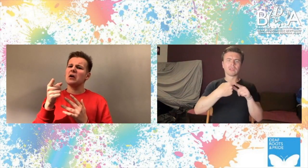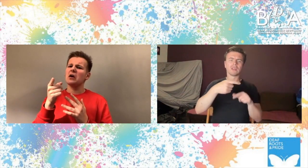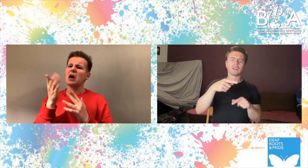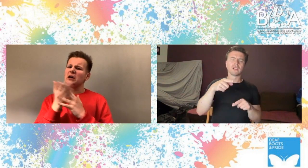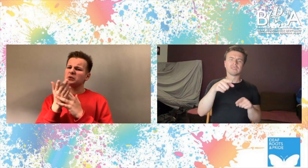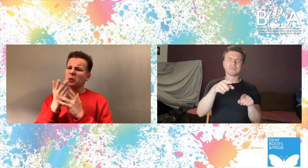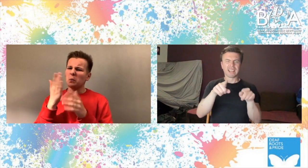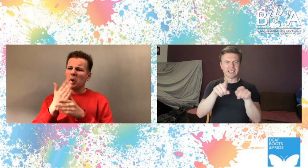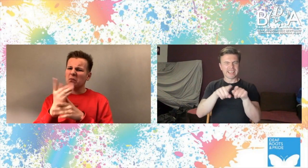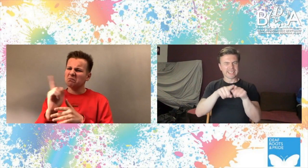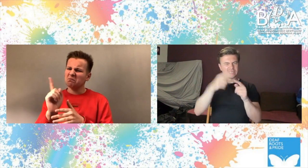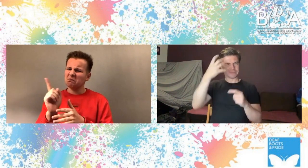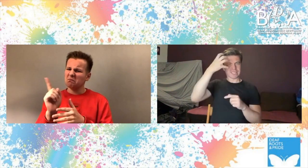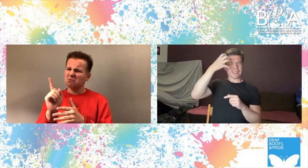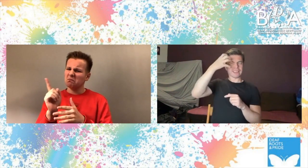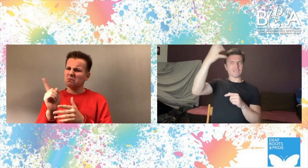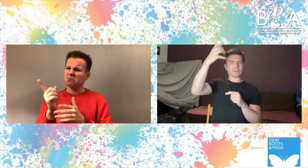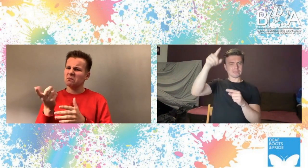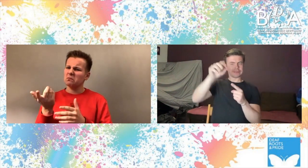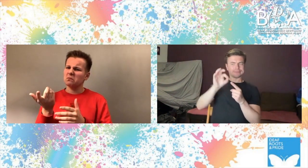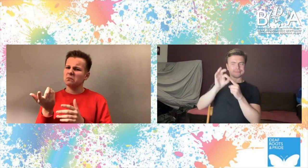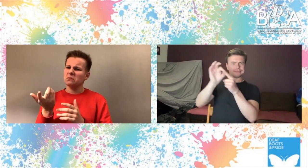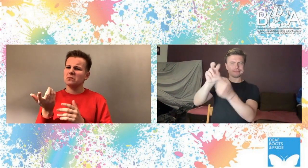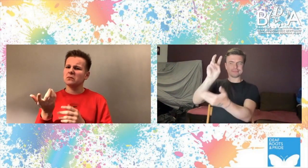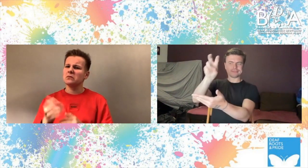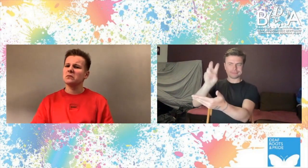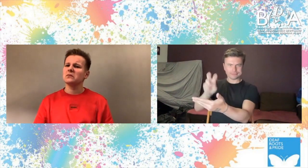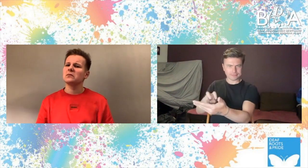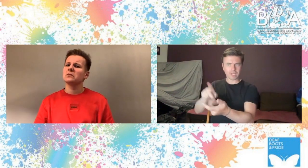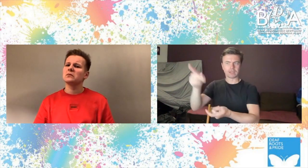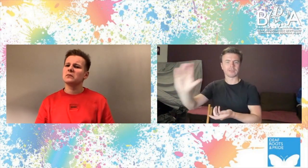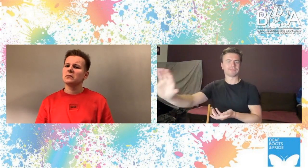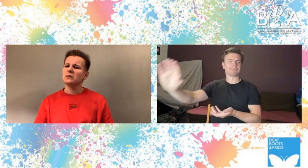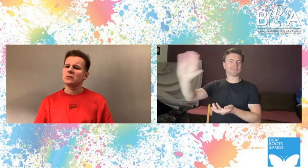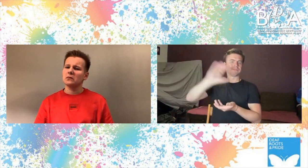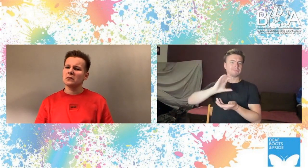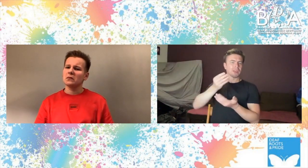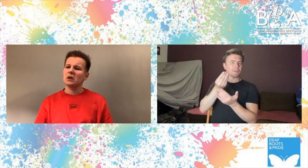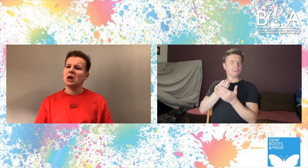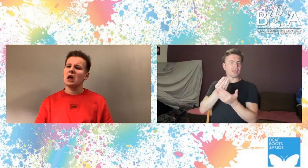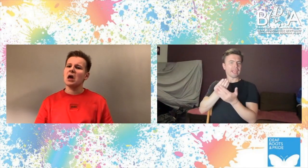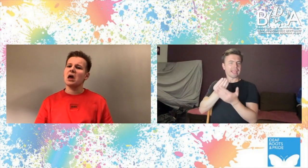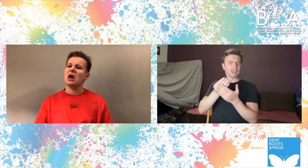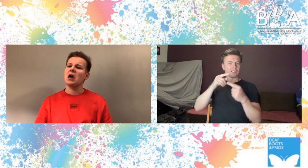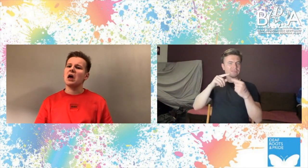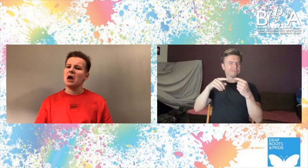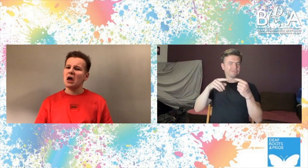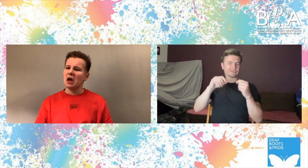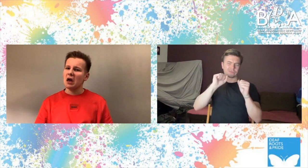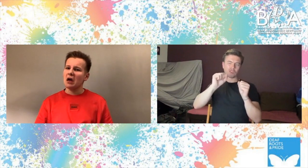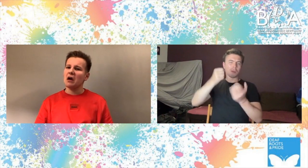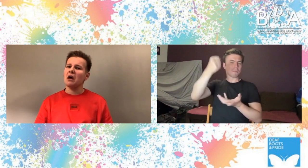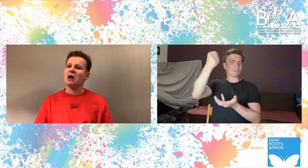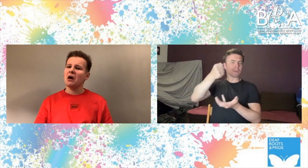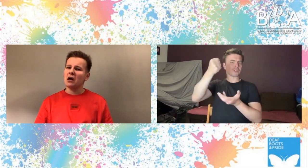I don’t know what that is. It’s a government scheme. You have to apply, and they give you a budget to